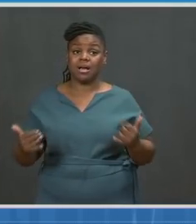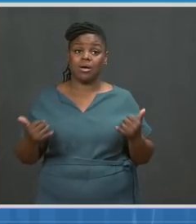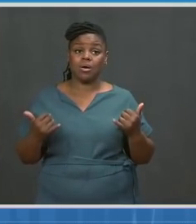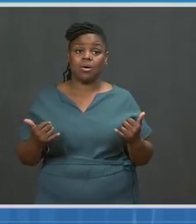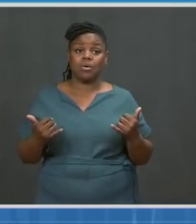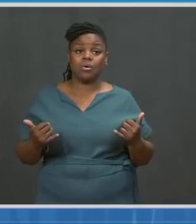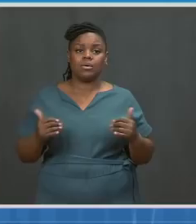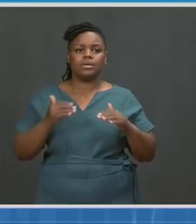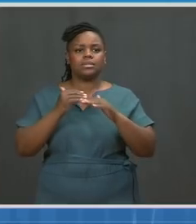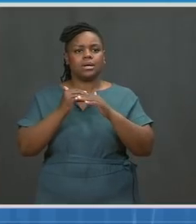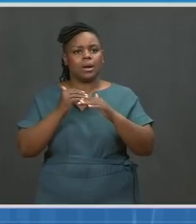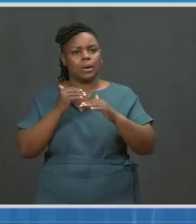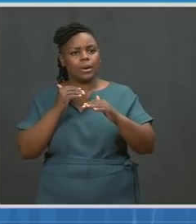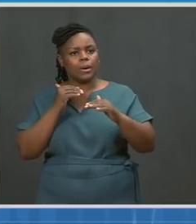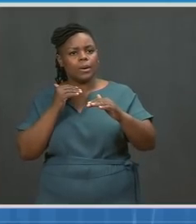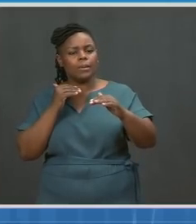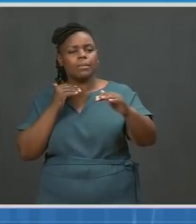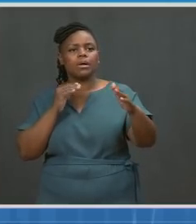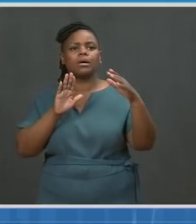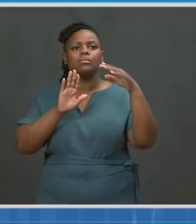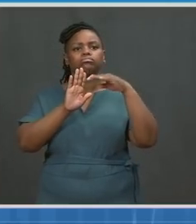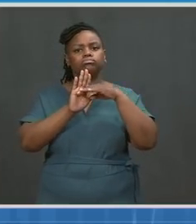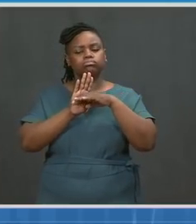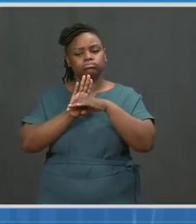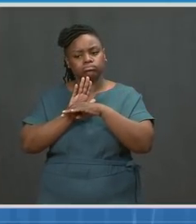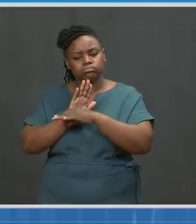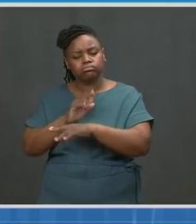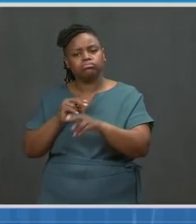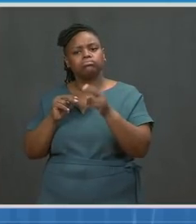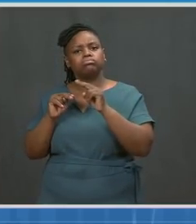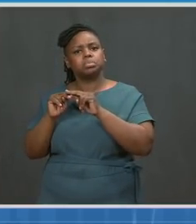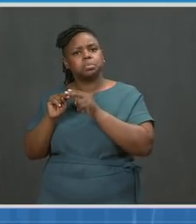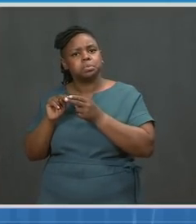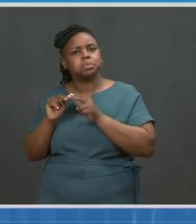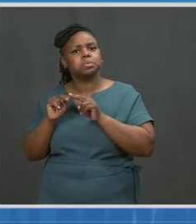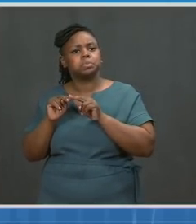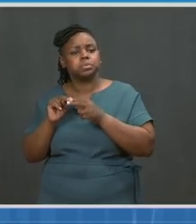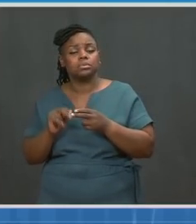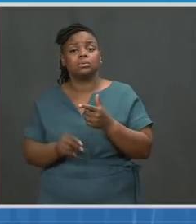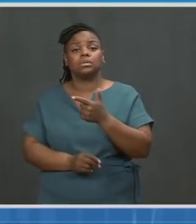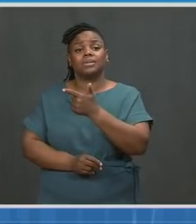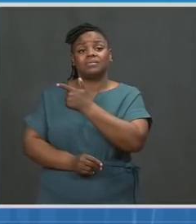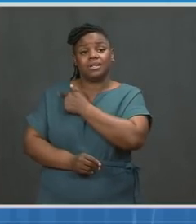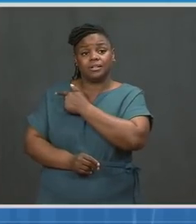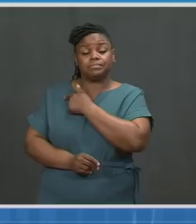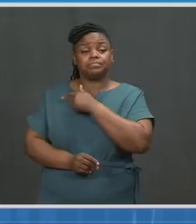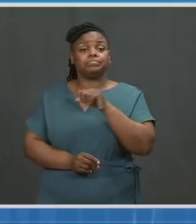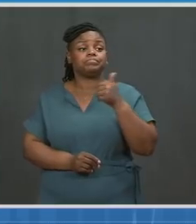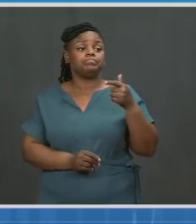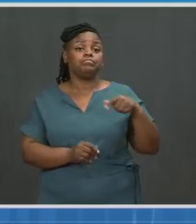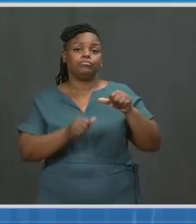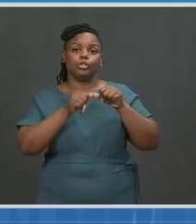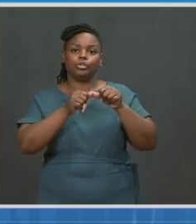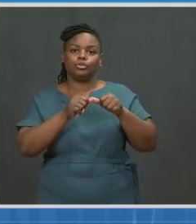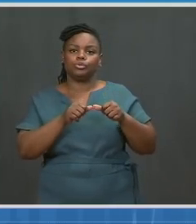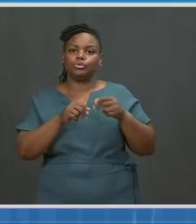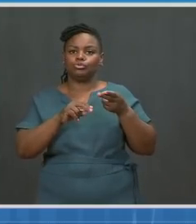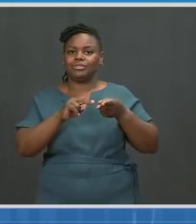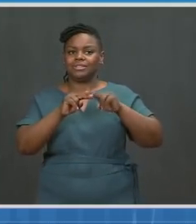The vaccinations have continued to grow in an extraordinary way. I think we really do need to get more and more people vaccinated.